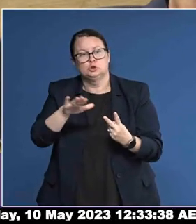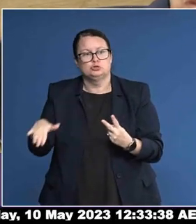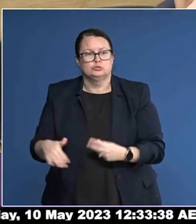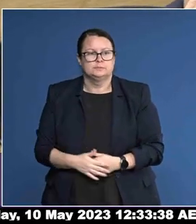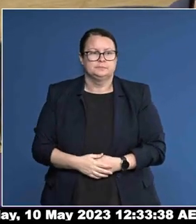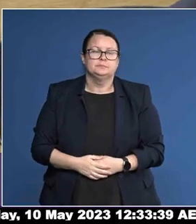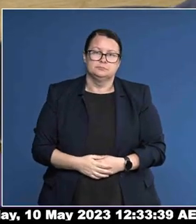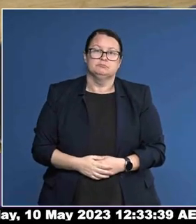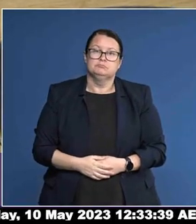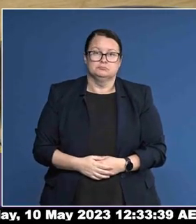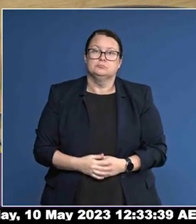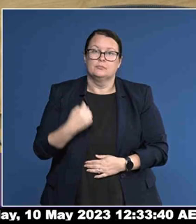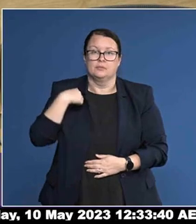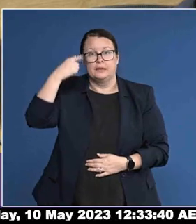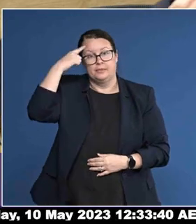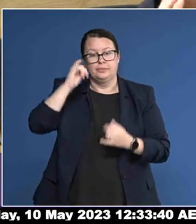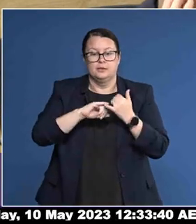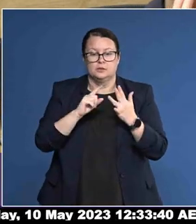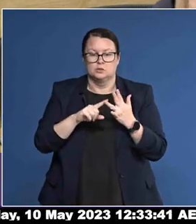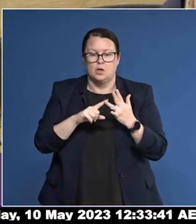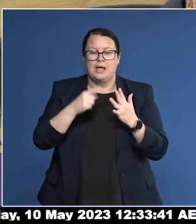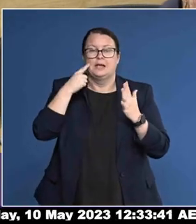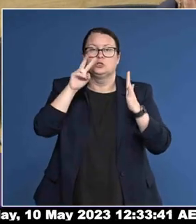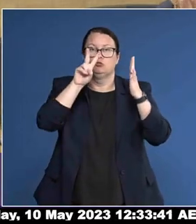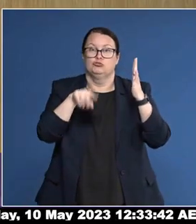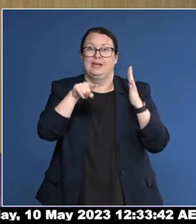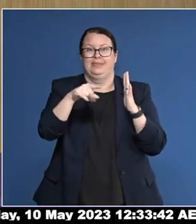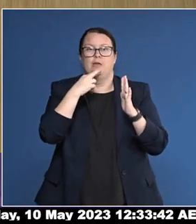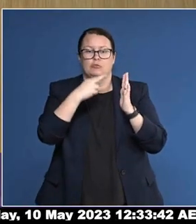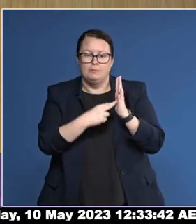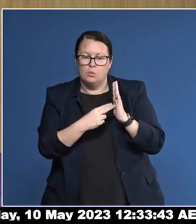As that report proceeds on and they talk about a temporary assessment order et cetera,